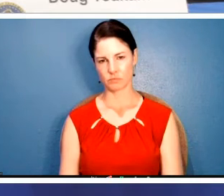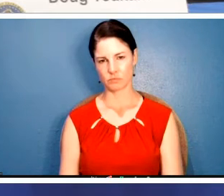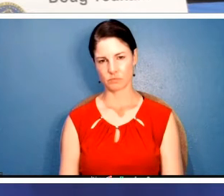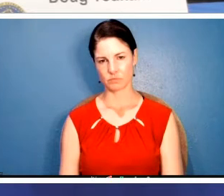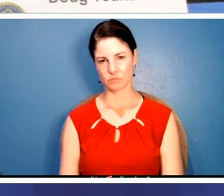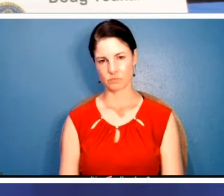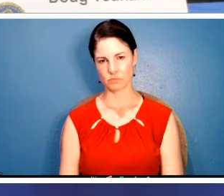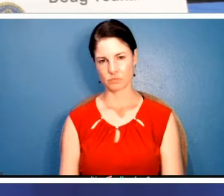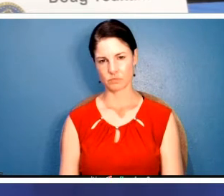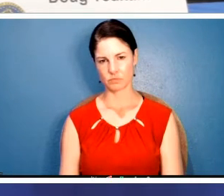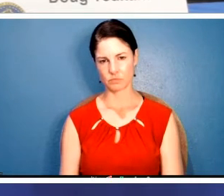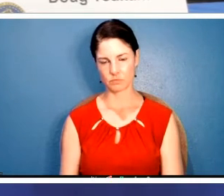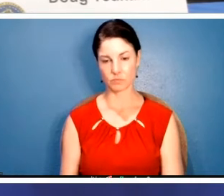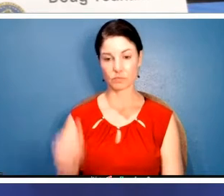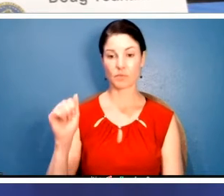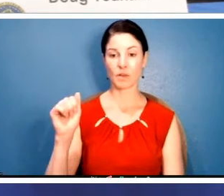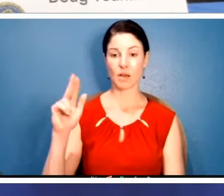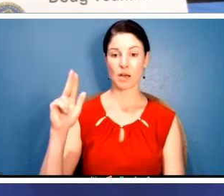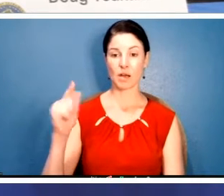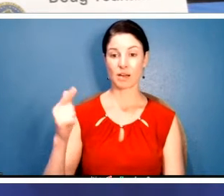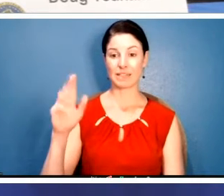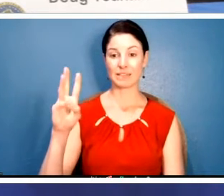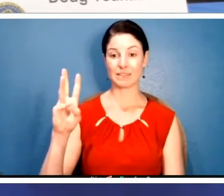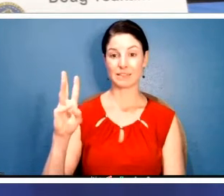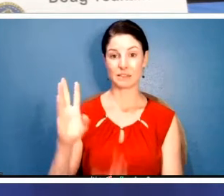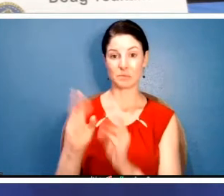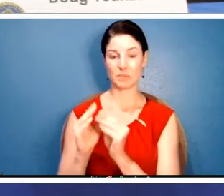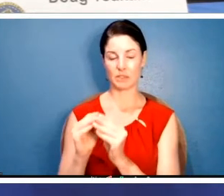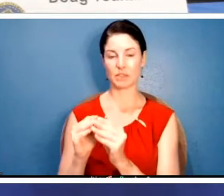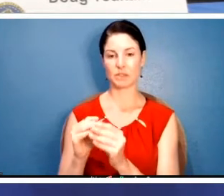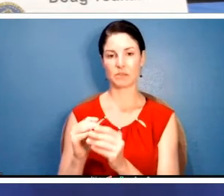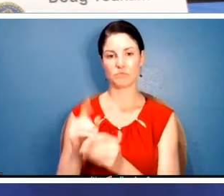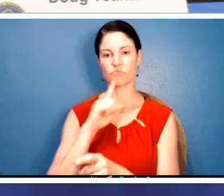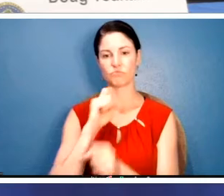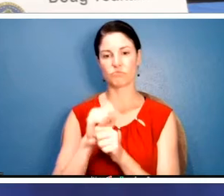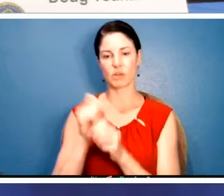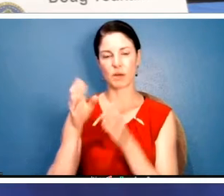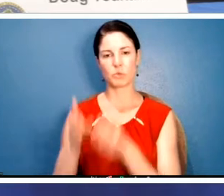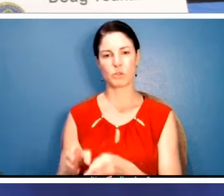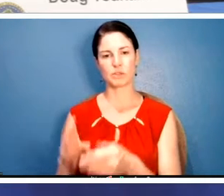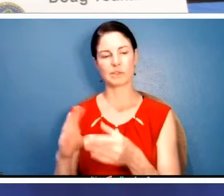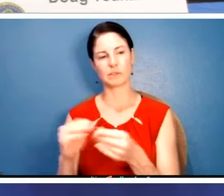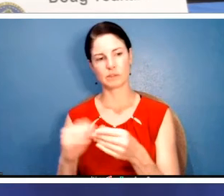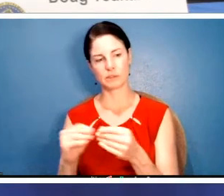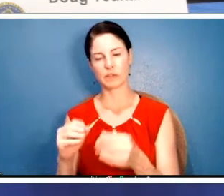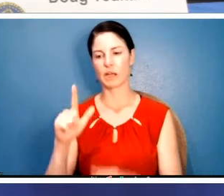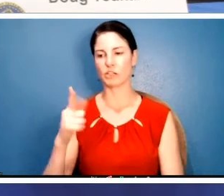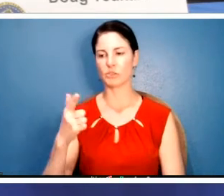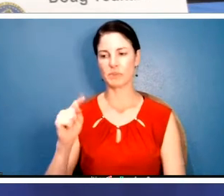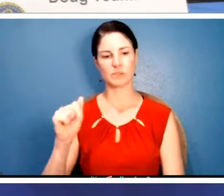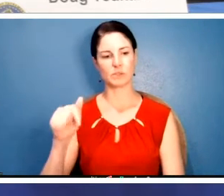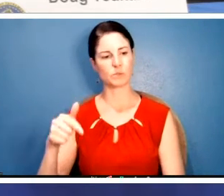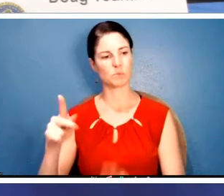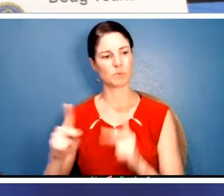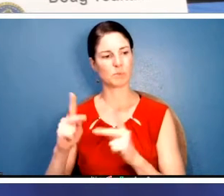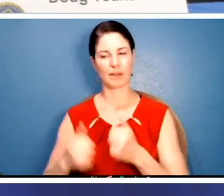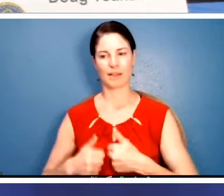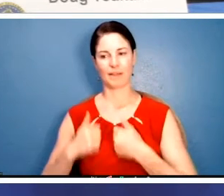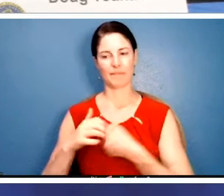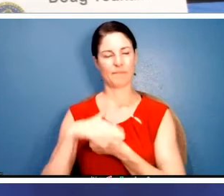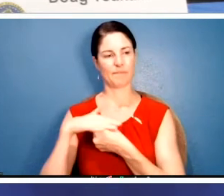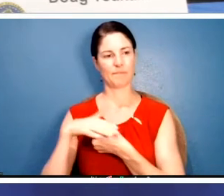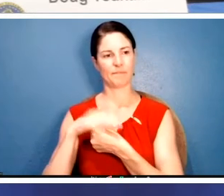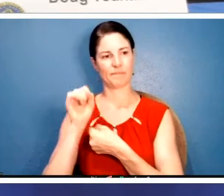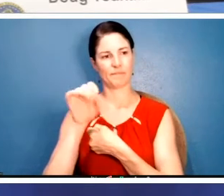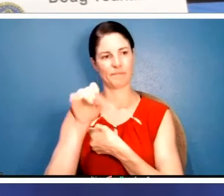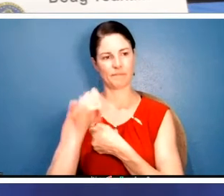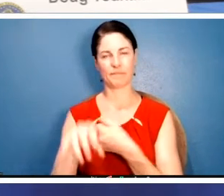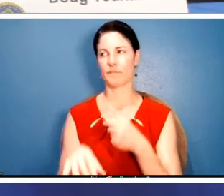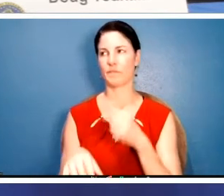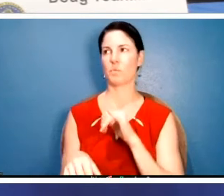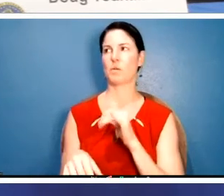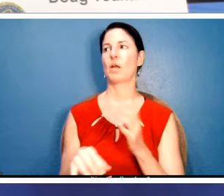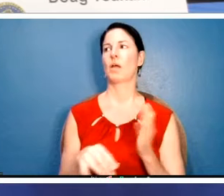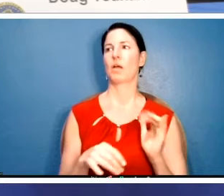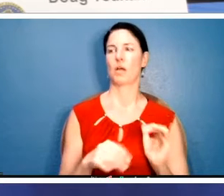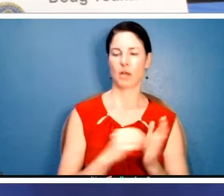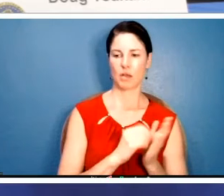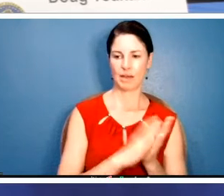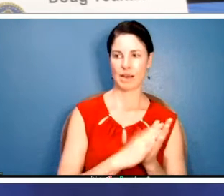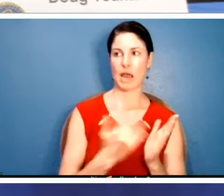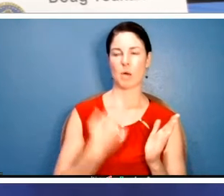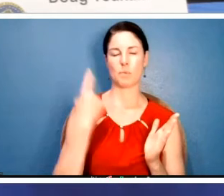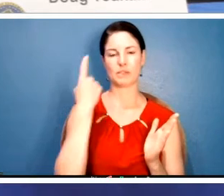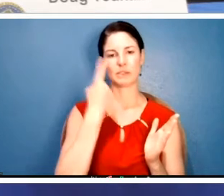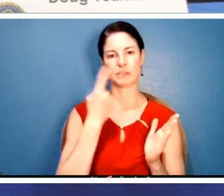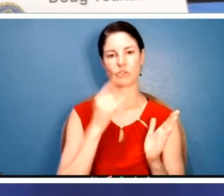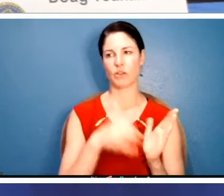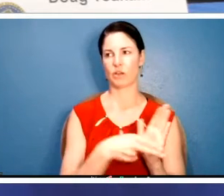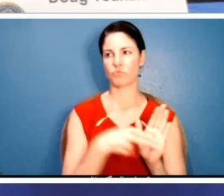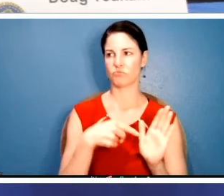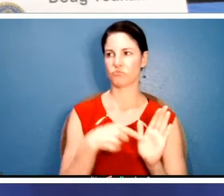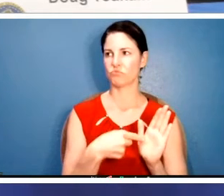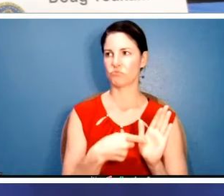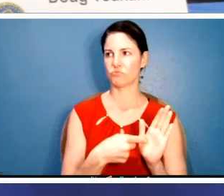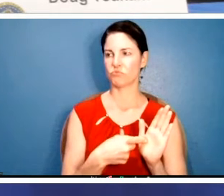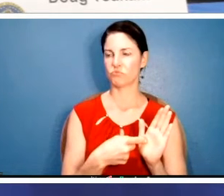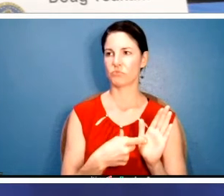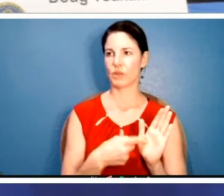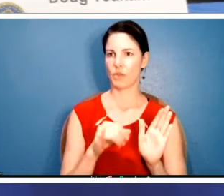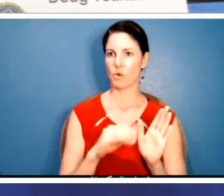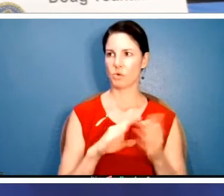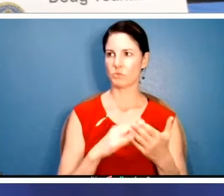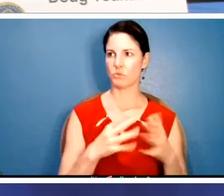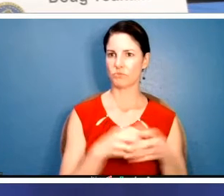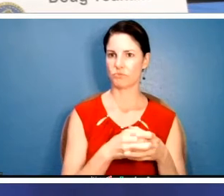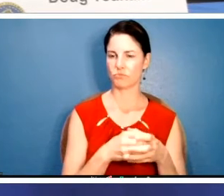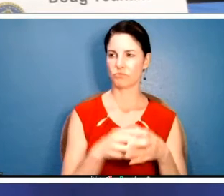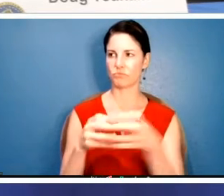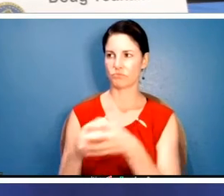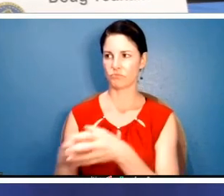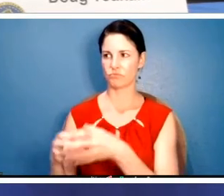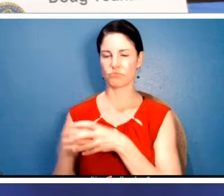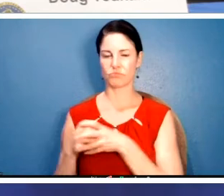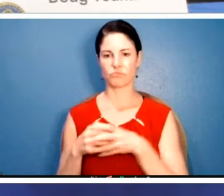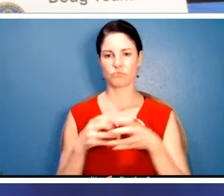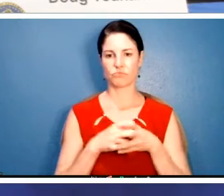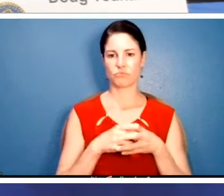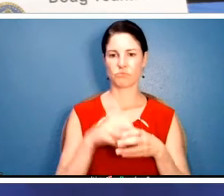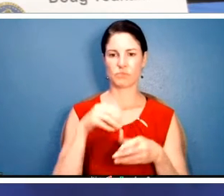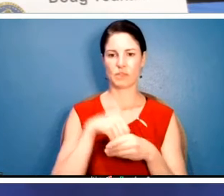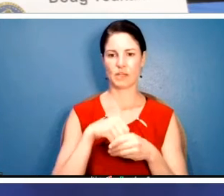SacGov: LGBT Q Community Members are are located, and to the extent possible, we then now have to consider that and put those communities together in in a district that where they can be represented.